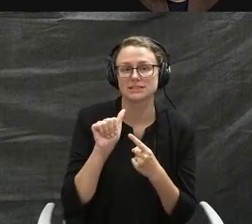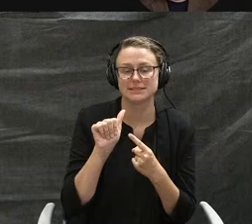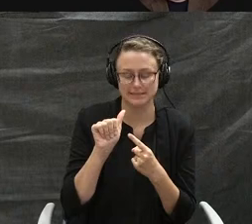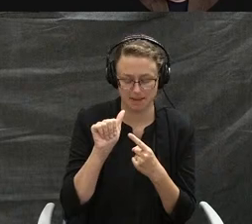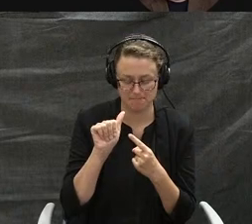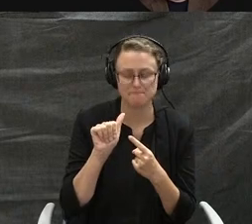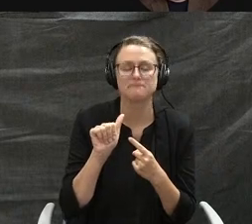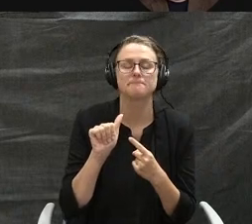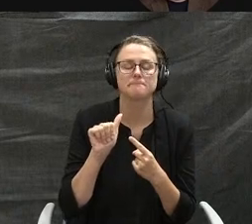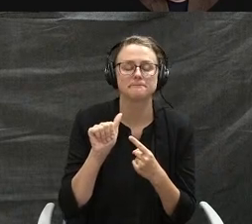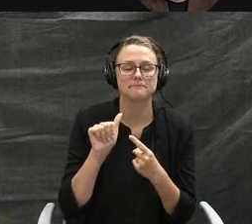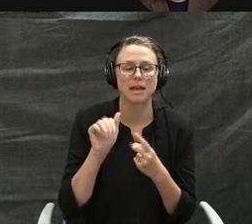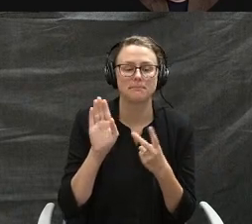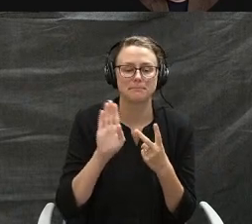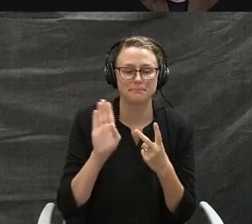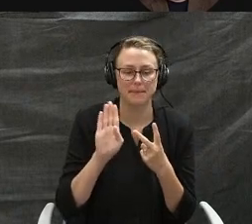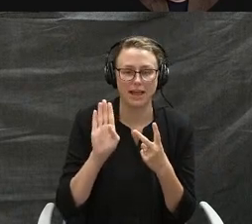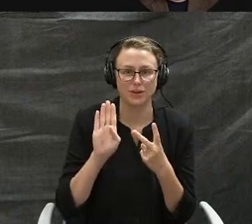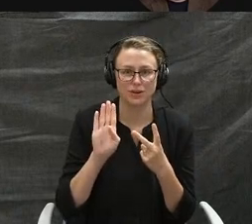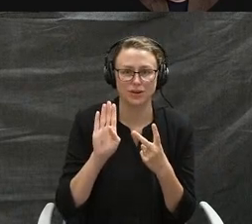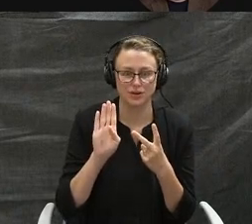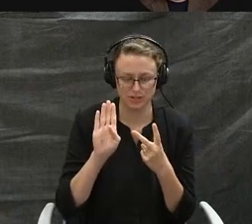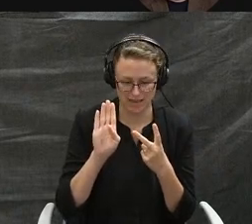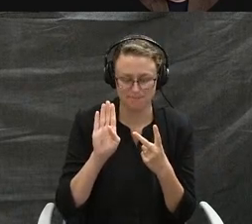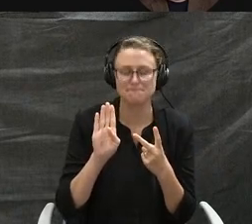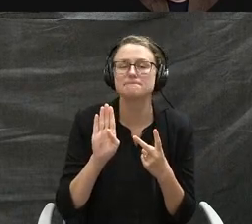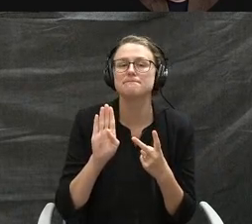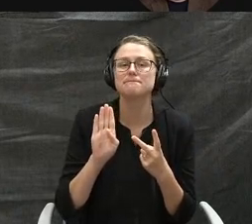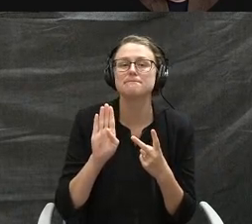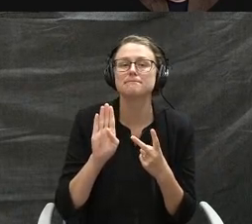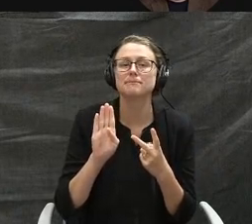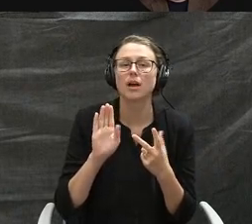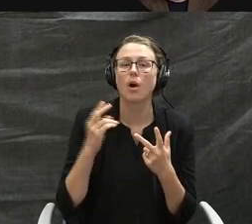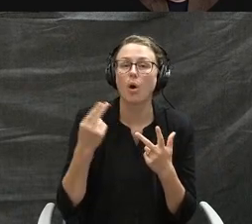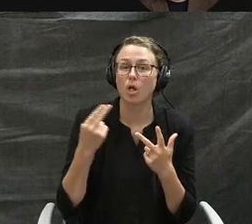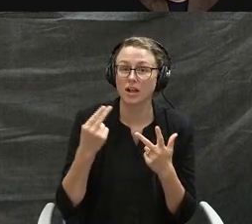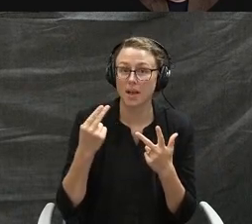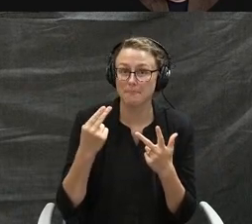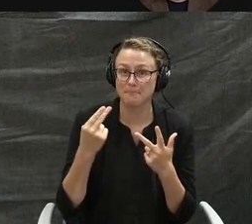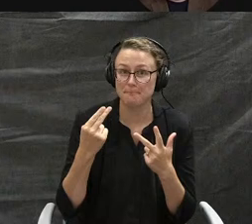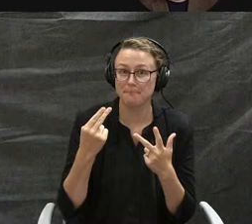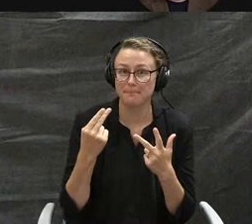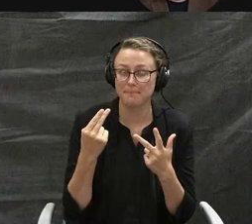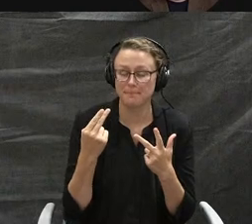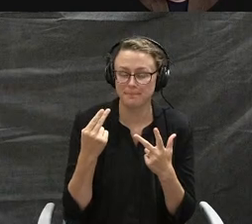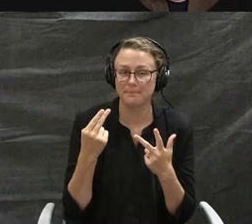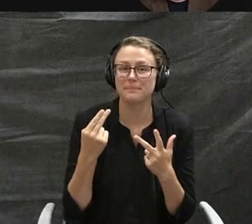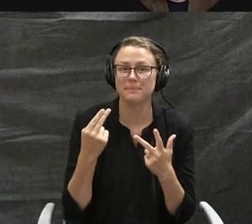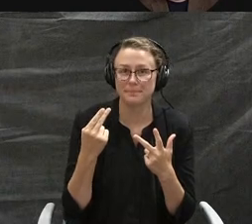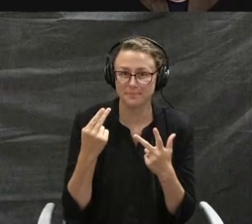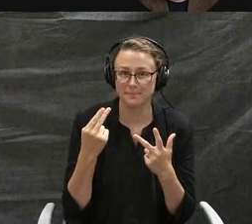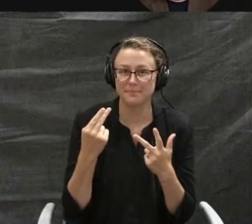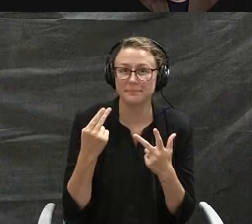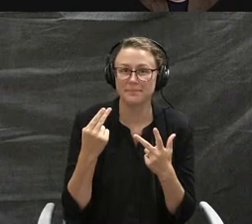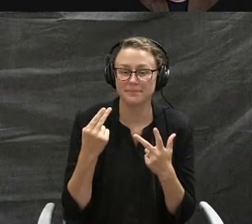By board member Becker I board. Member Holcomb. I board member Lesage.